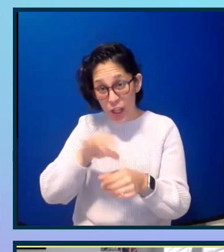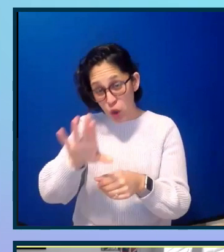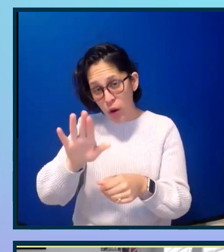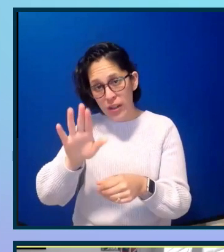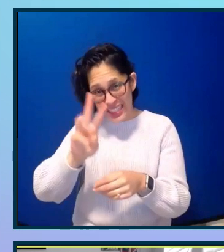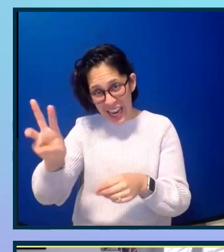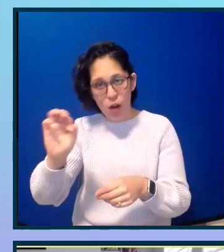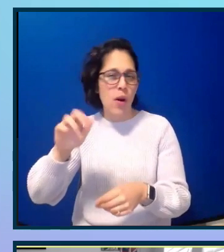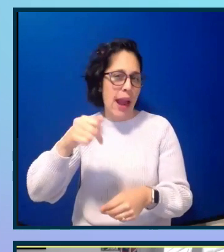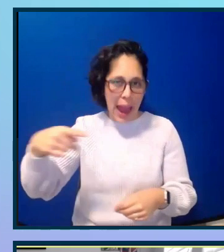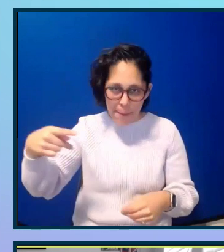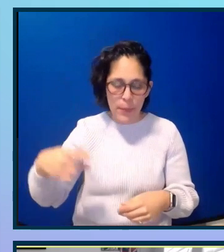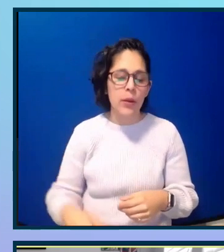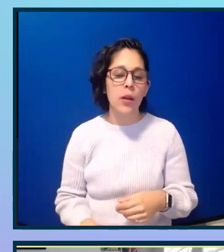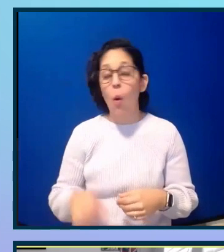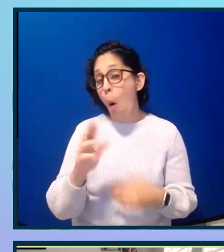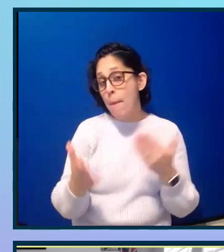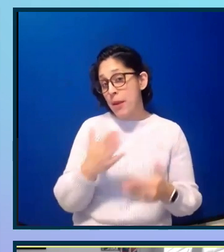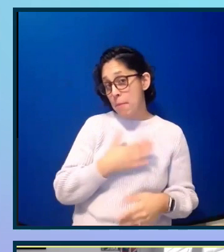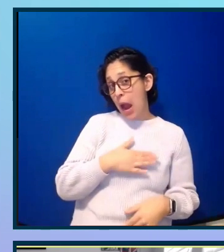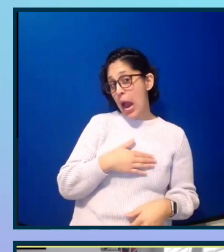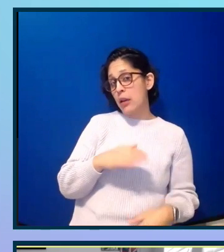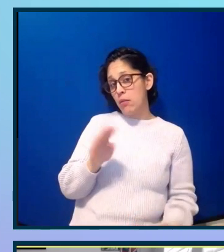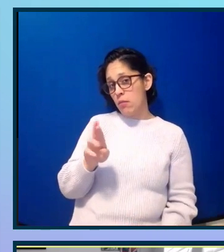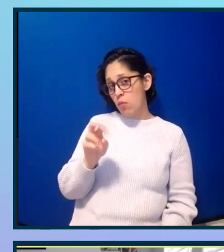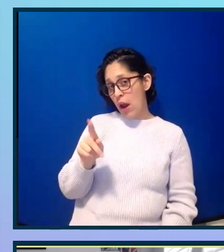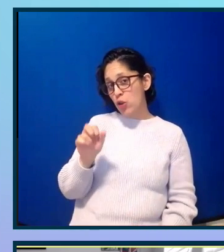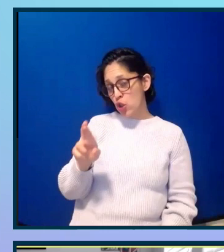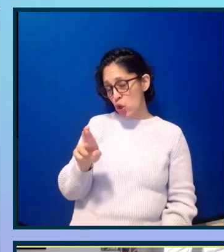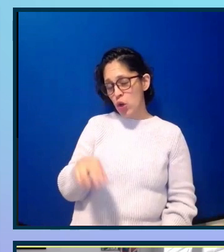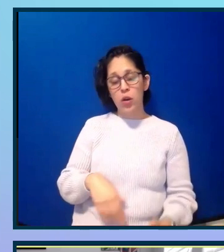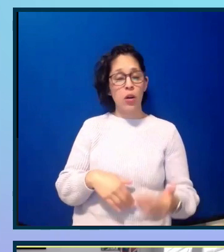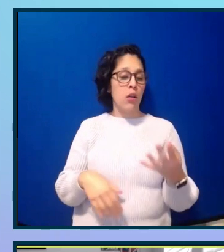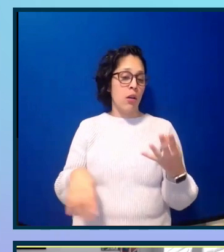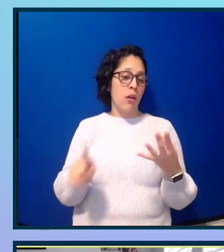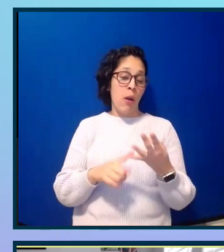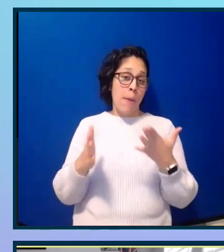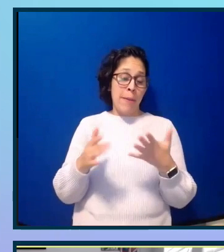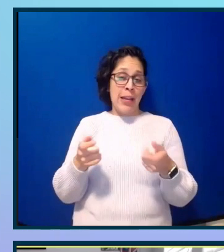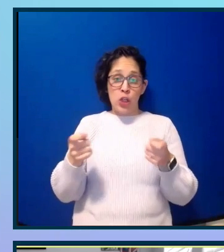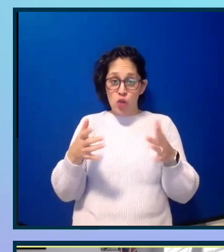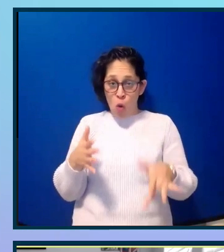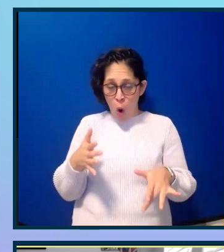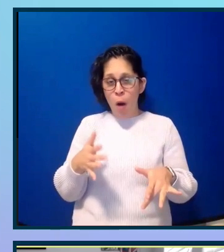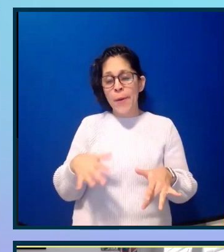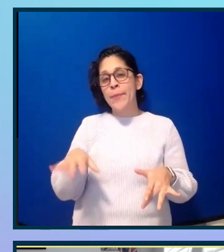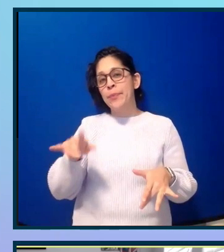they may use the search field in their browser, or they may use Ctrl and Cmd + F to find text on a page.